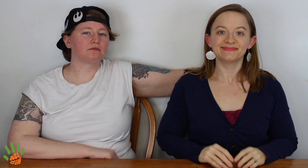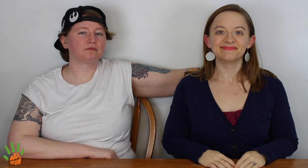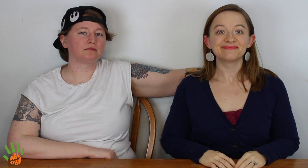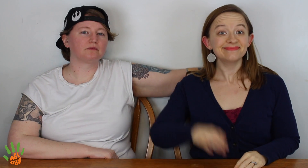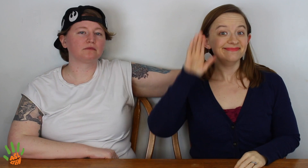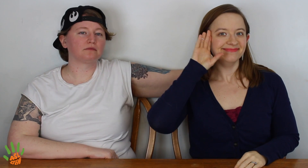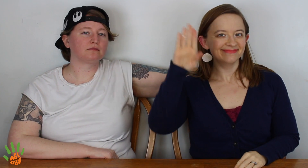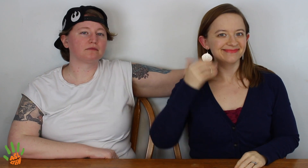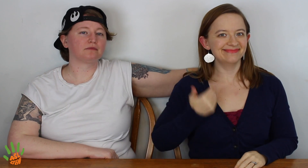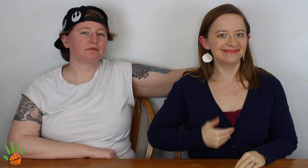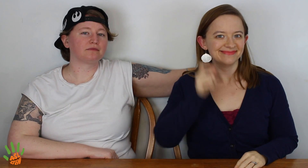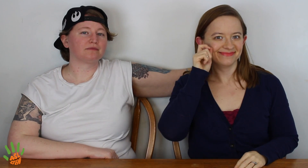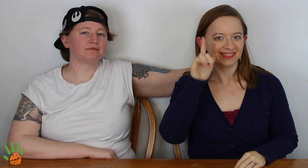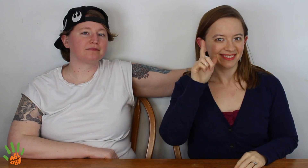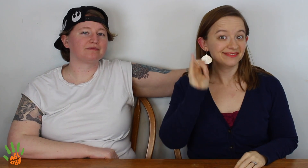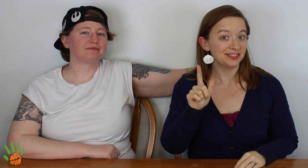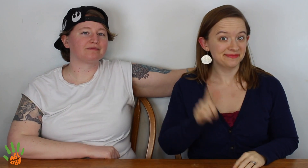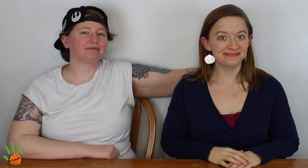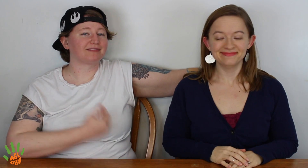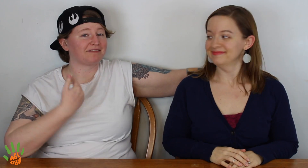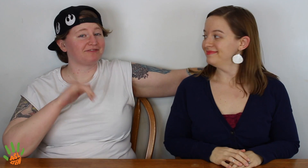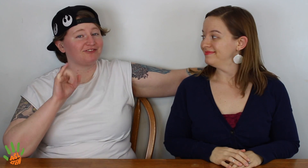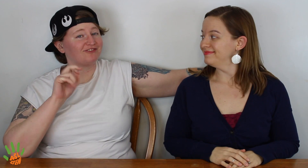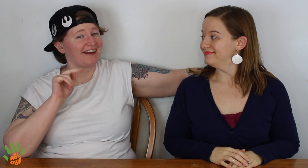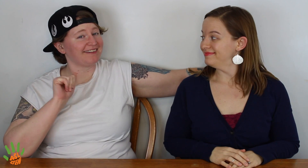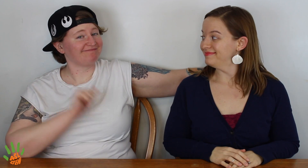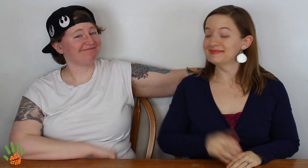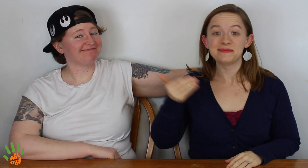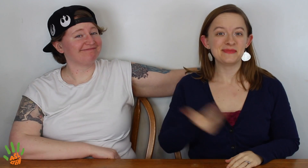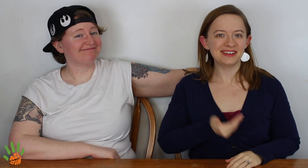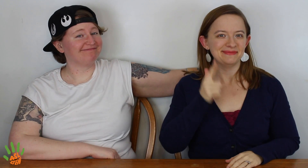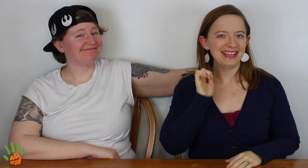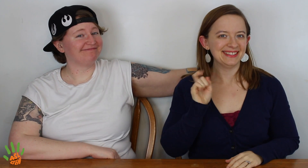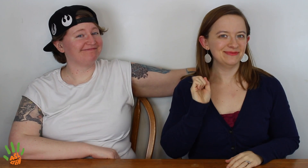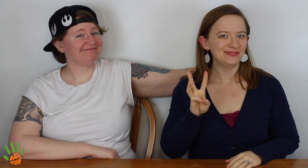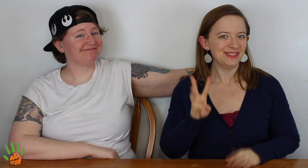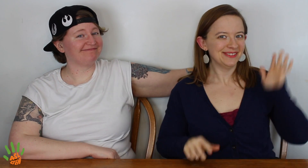Hello, I'm Jill... - ...and I'm Jenna. -Welcome to ASL Stew!